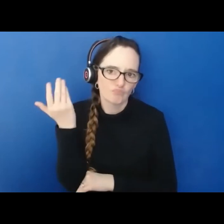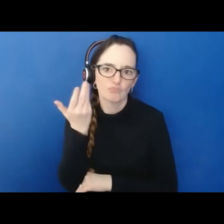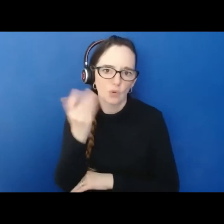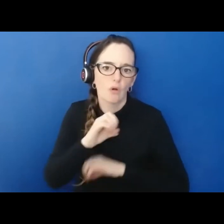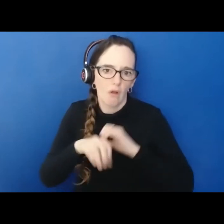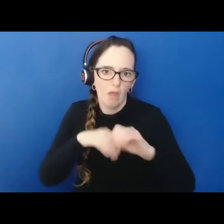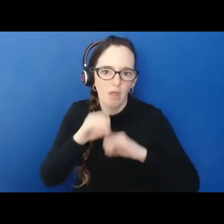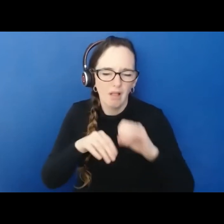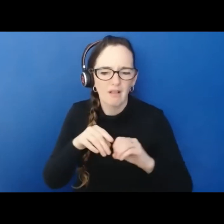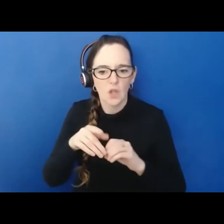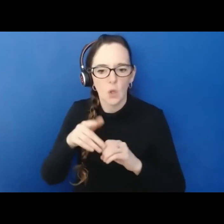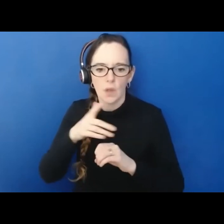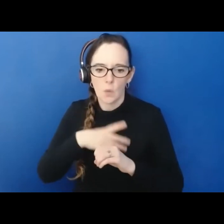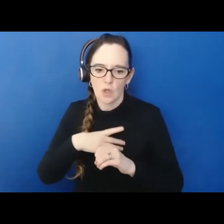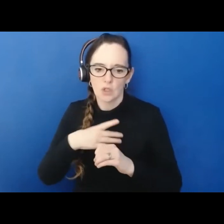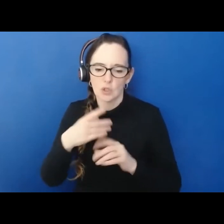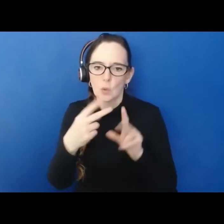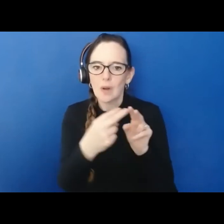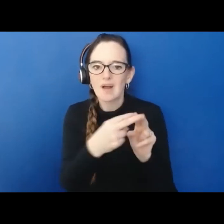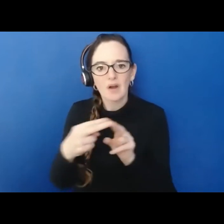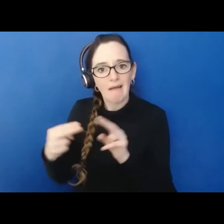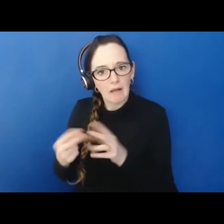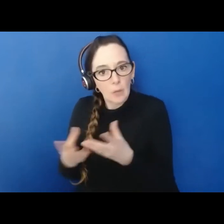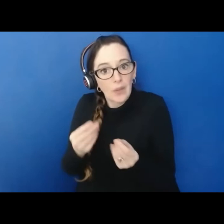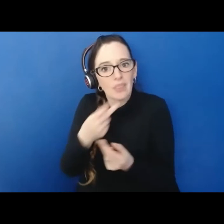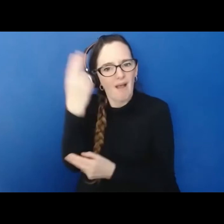And in the beginning with our communities, because that's what we had.